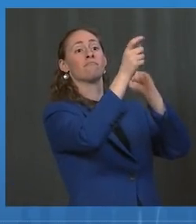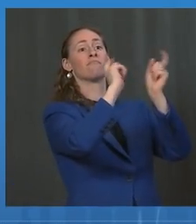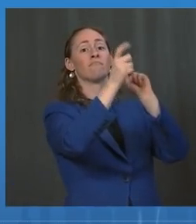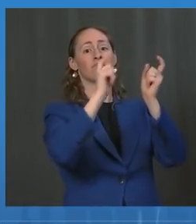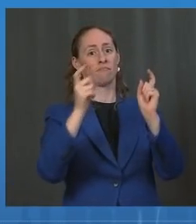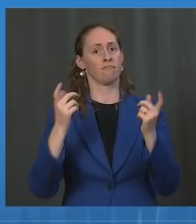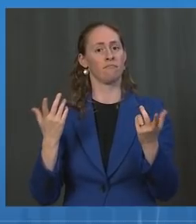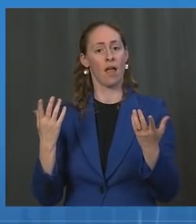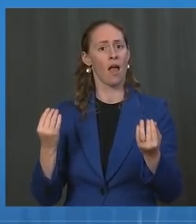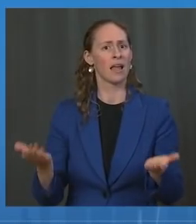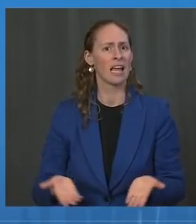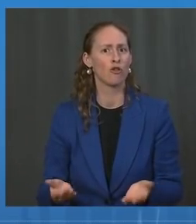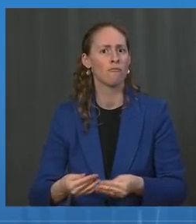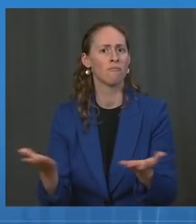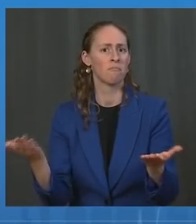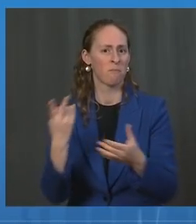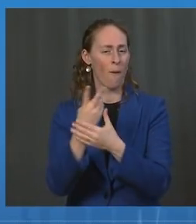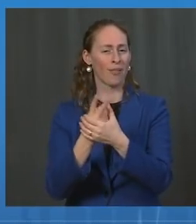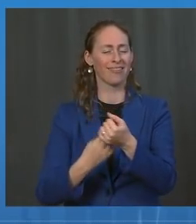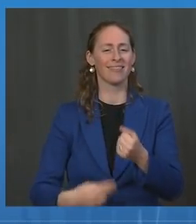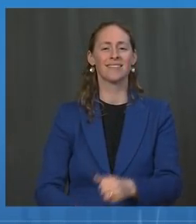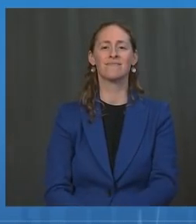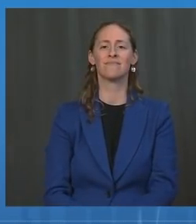Next question. Moderator: We'll go to Zeke Miller with AP.